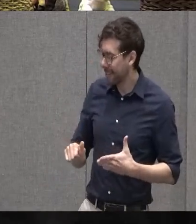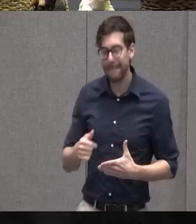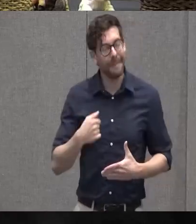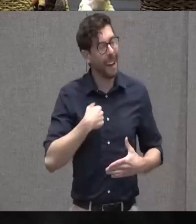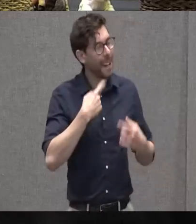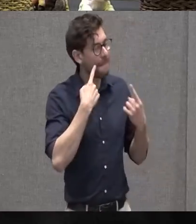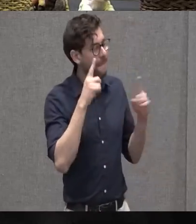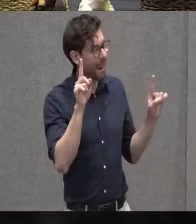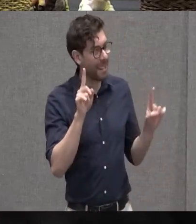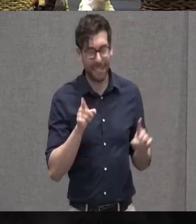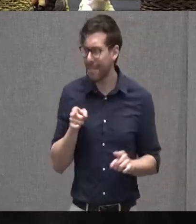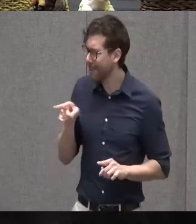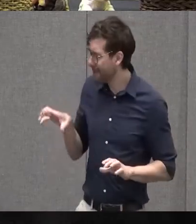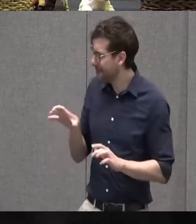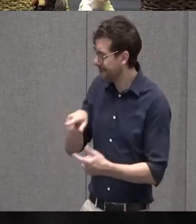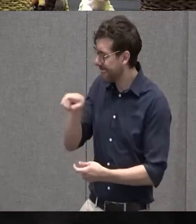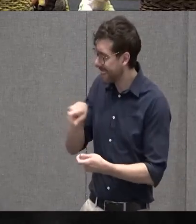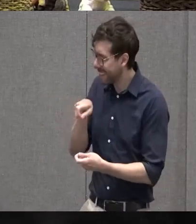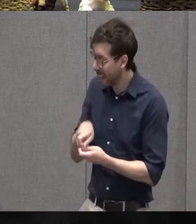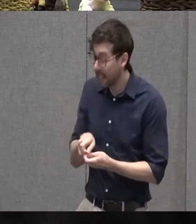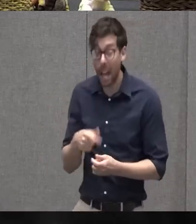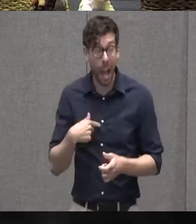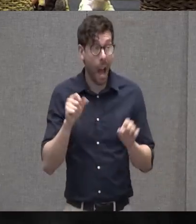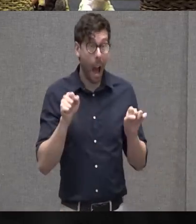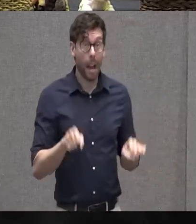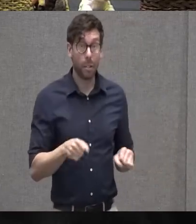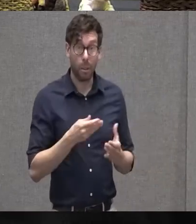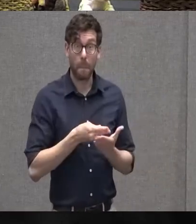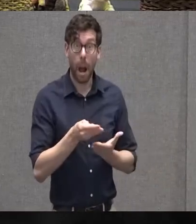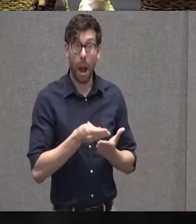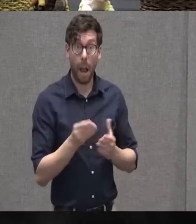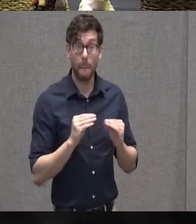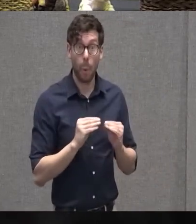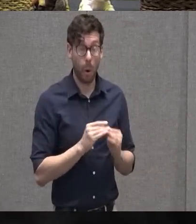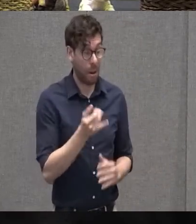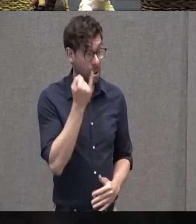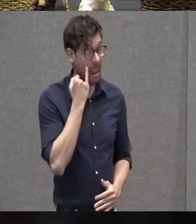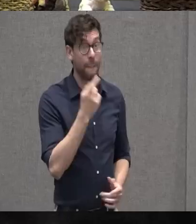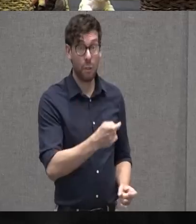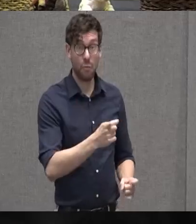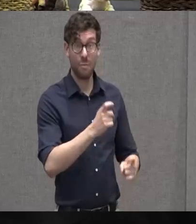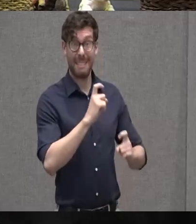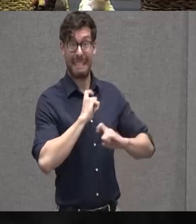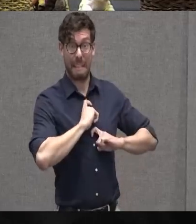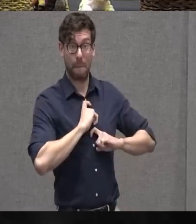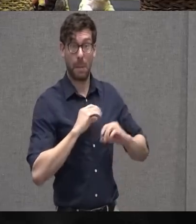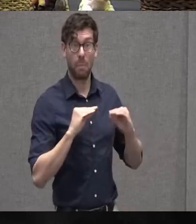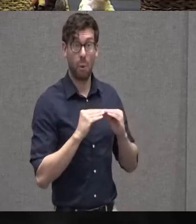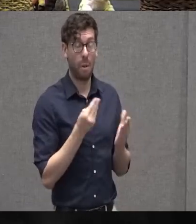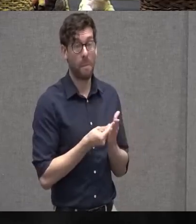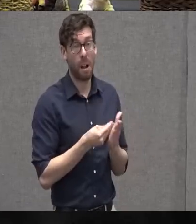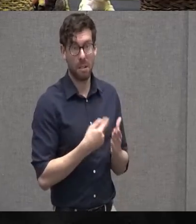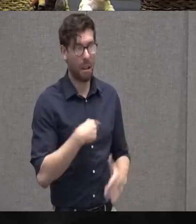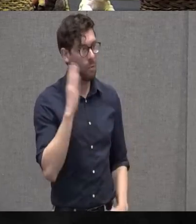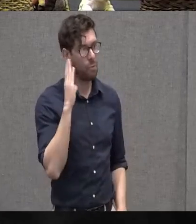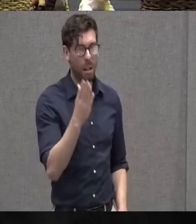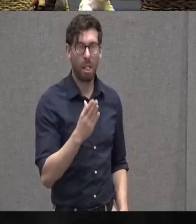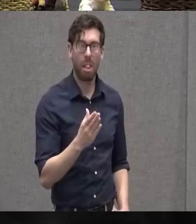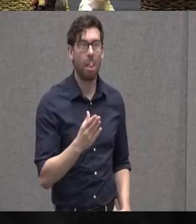I know, I could have spent more. Miss Abby, if you would have given me more money, I so would have spent more money. I bet, do you like shopping?